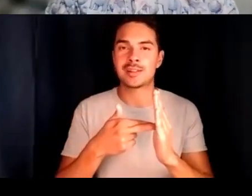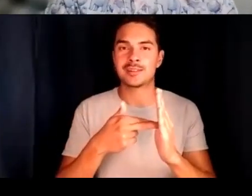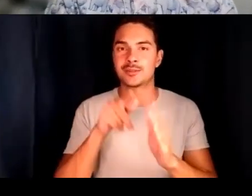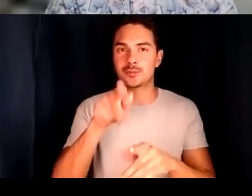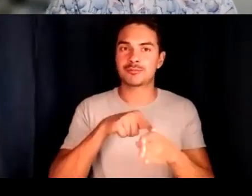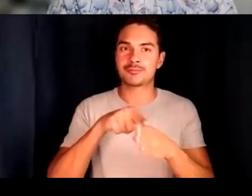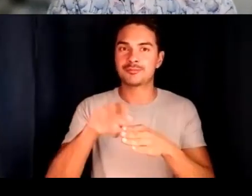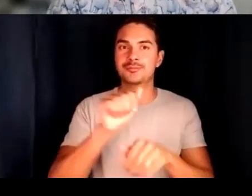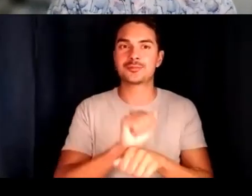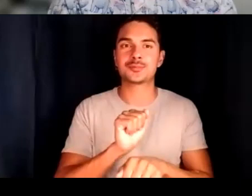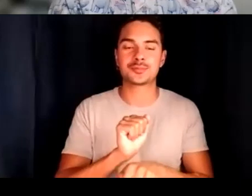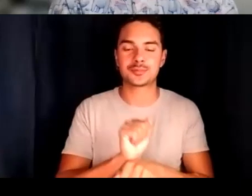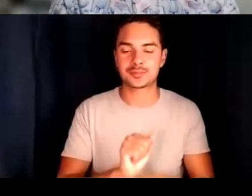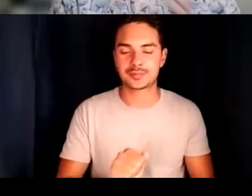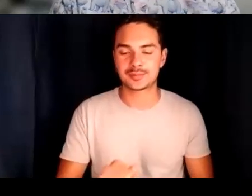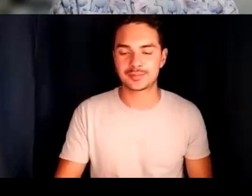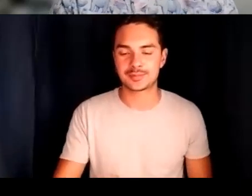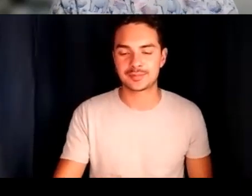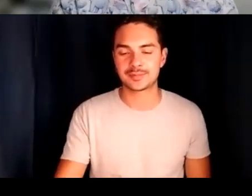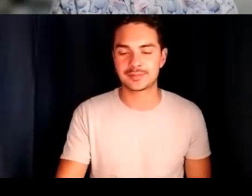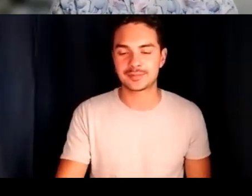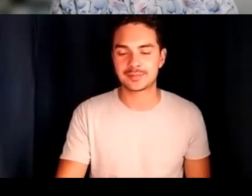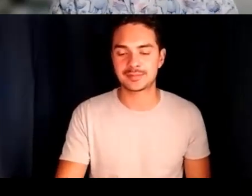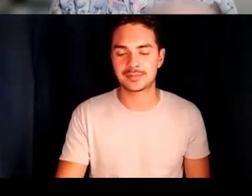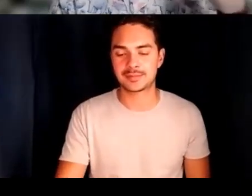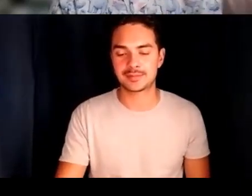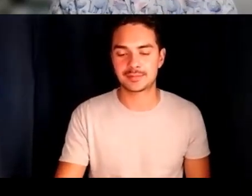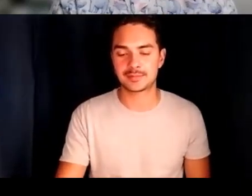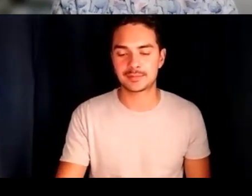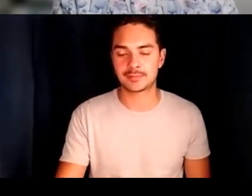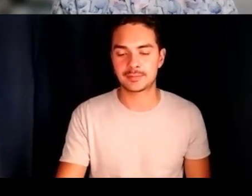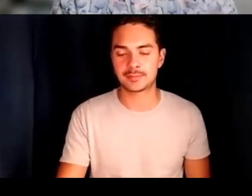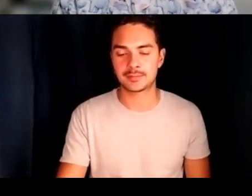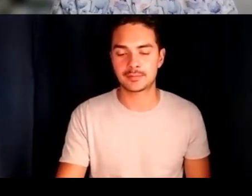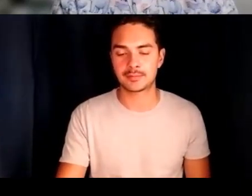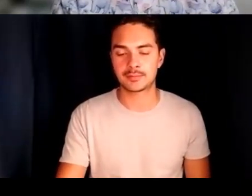Whether you're a domestic violence advocate, sexual assault advocate, you work in shelter,